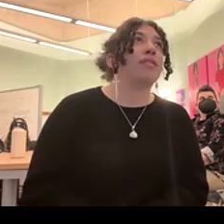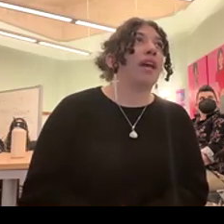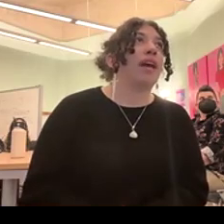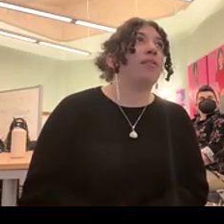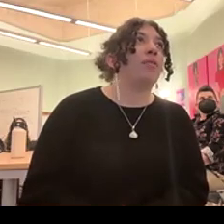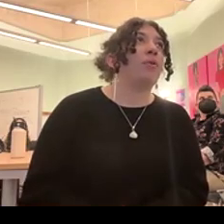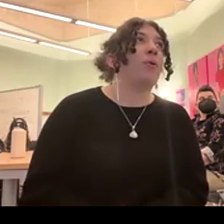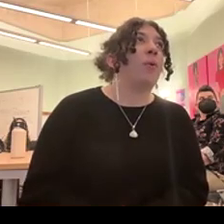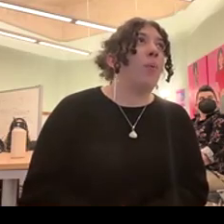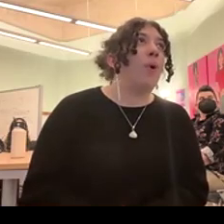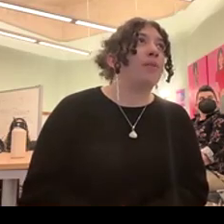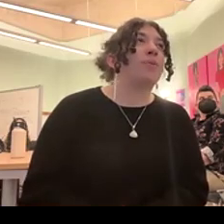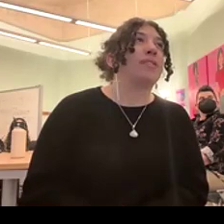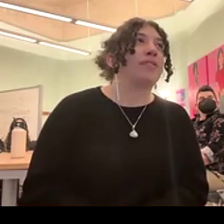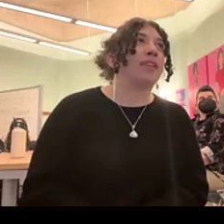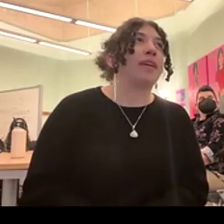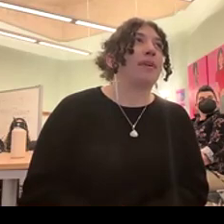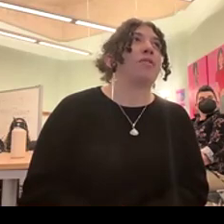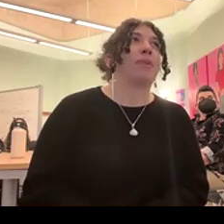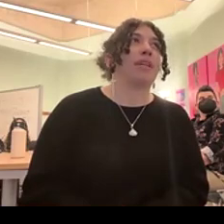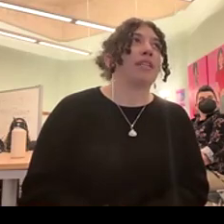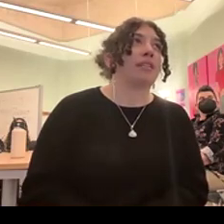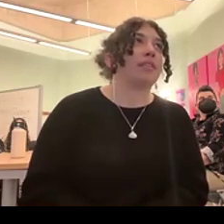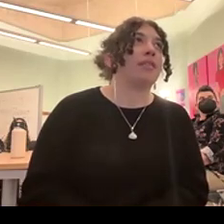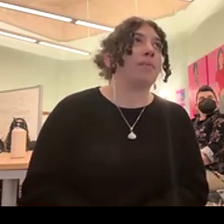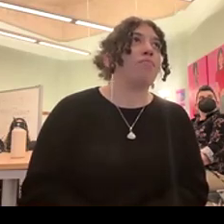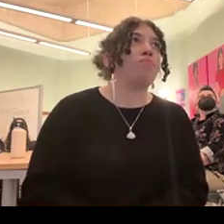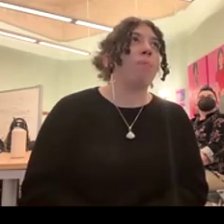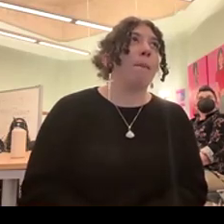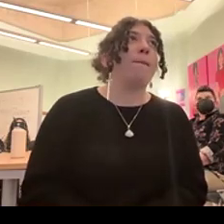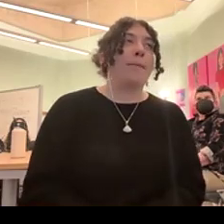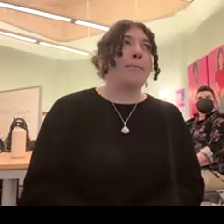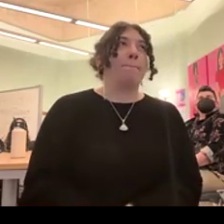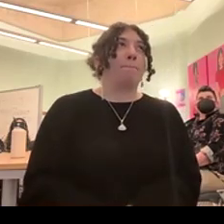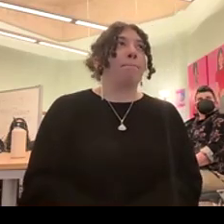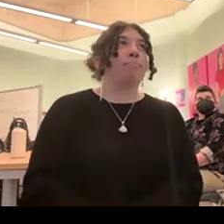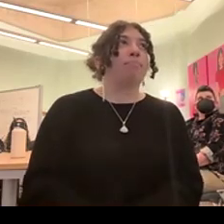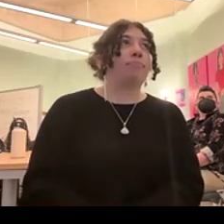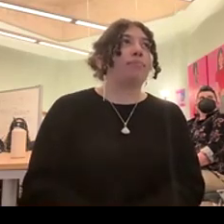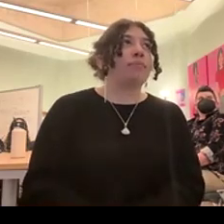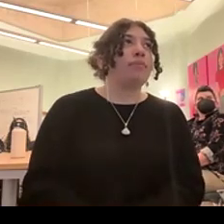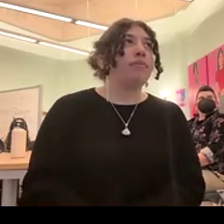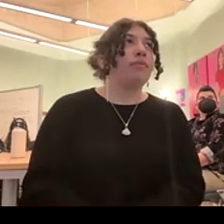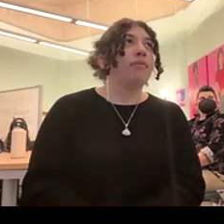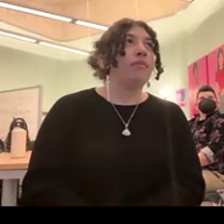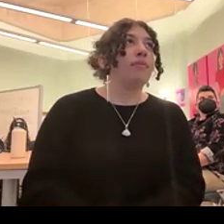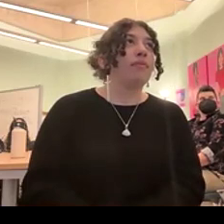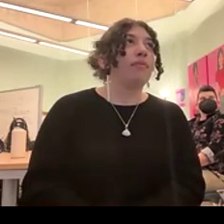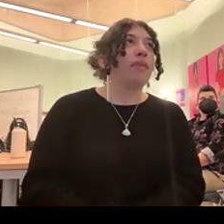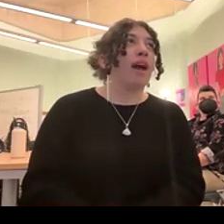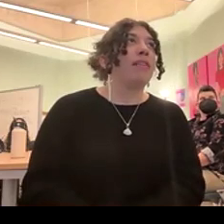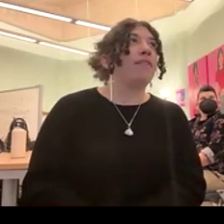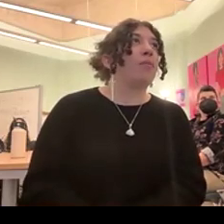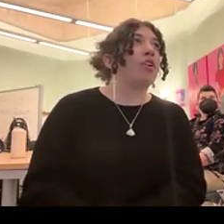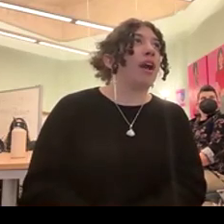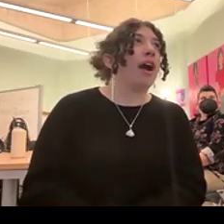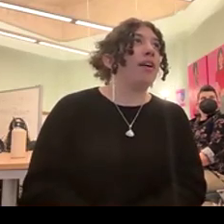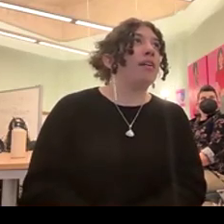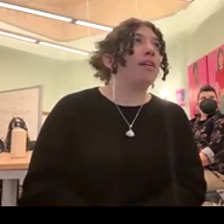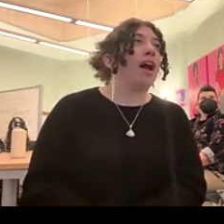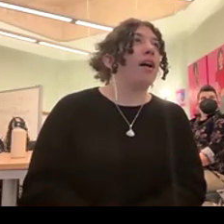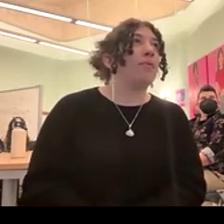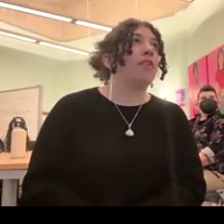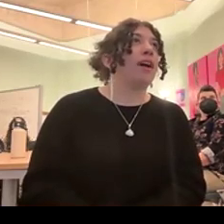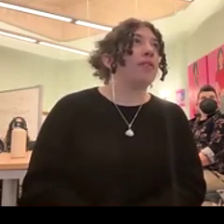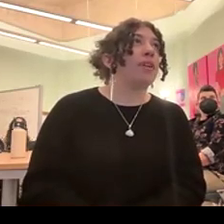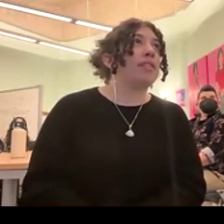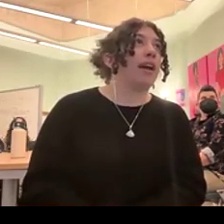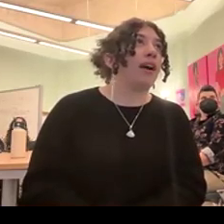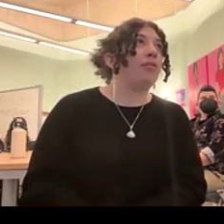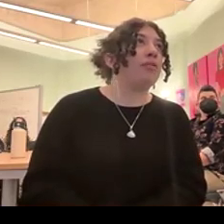but I'll say "I require access." But I will not say what specifically my disability is.